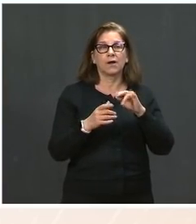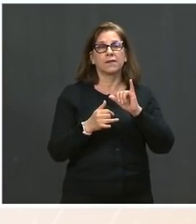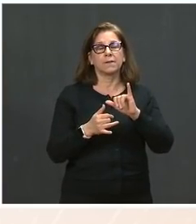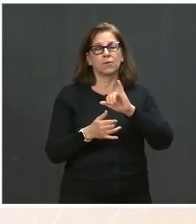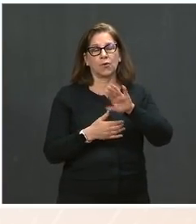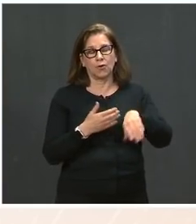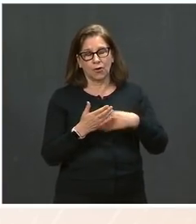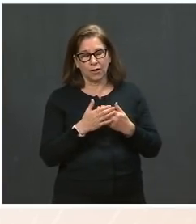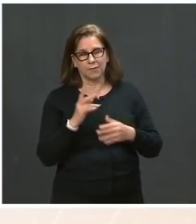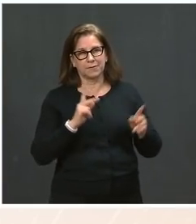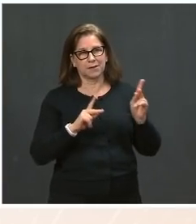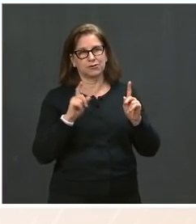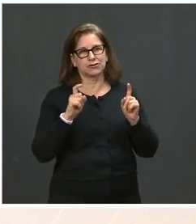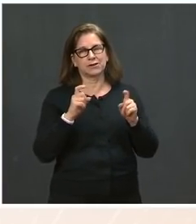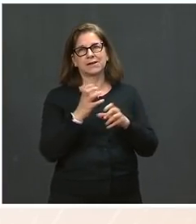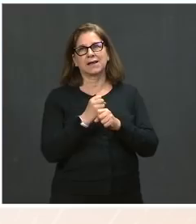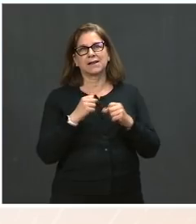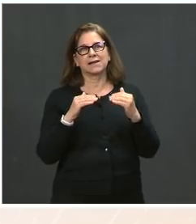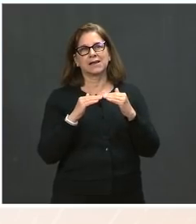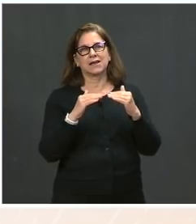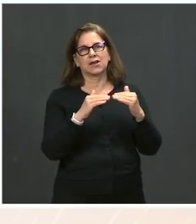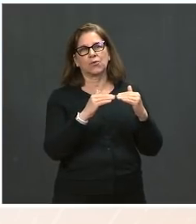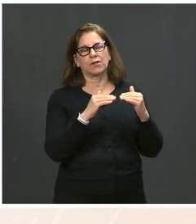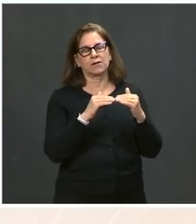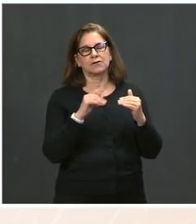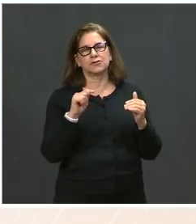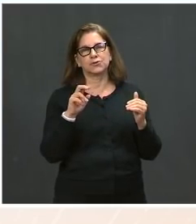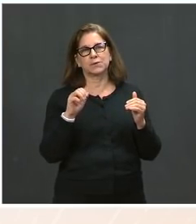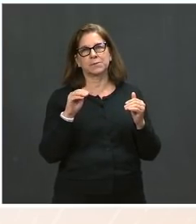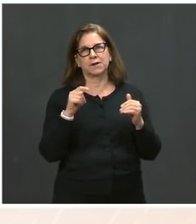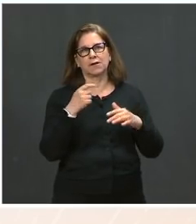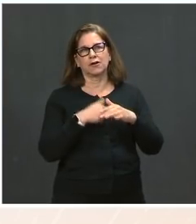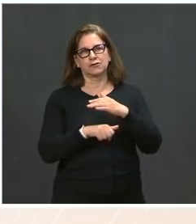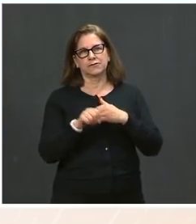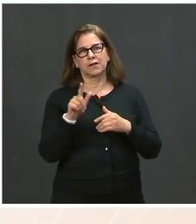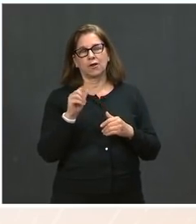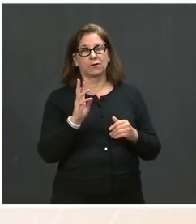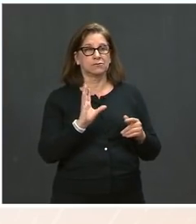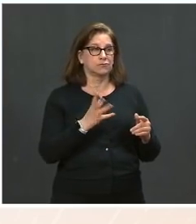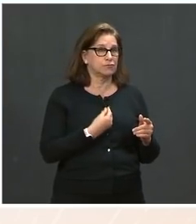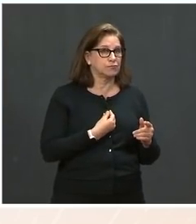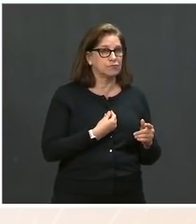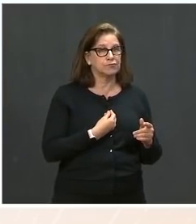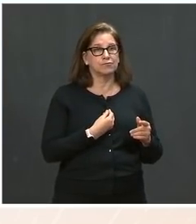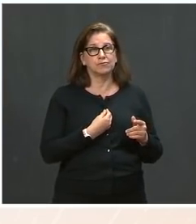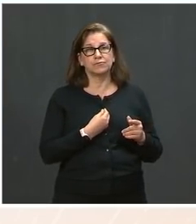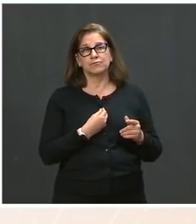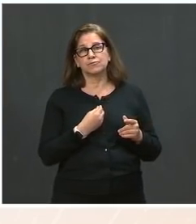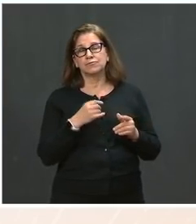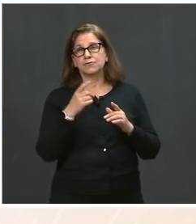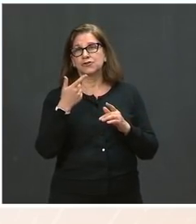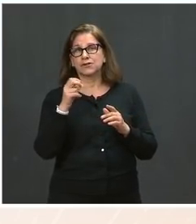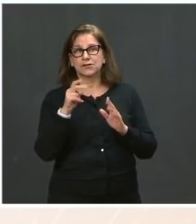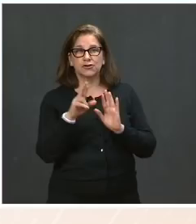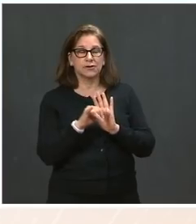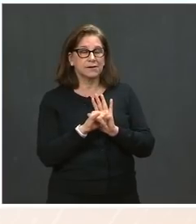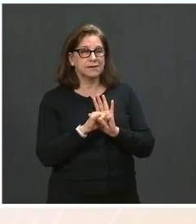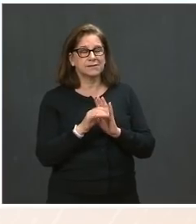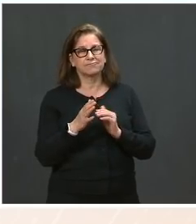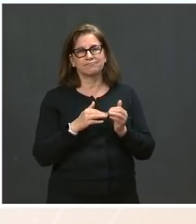no matter their gender identity or sexual orientation. That's fundamental to how he will make laws -- advocate for laws, I should say;